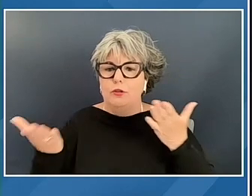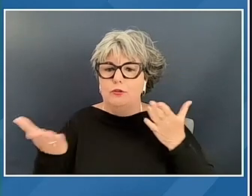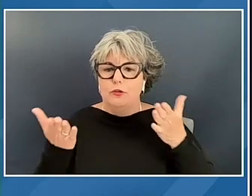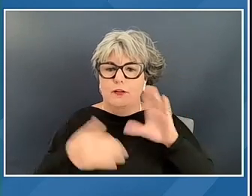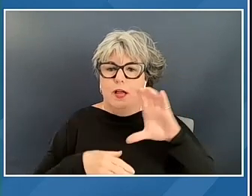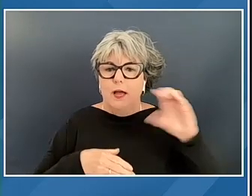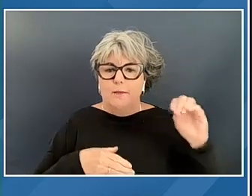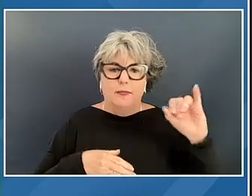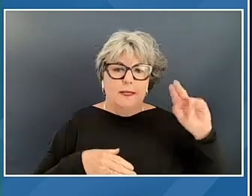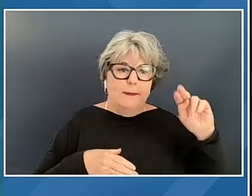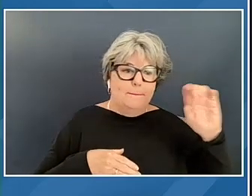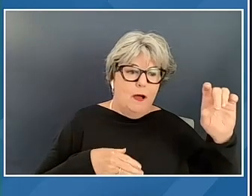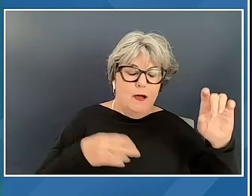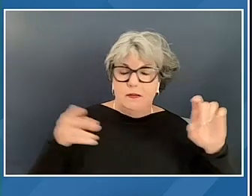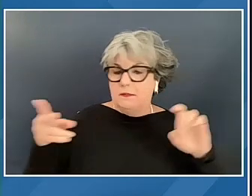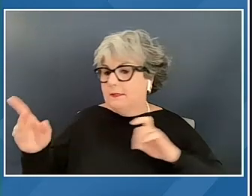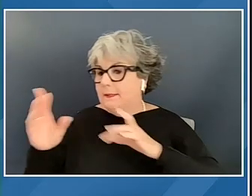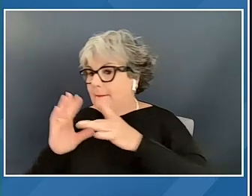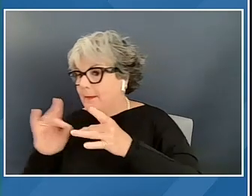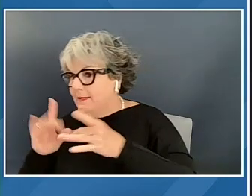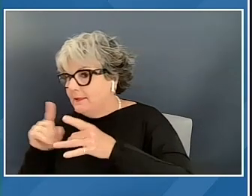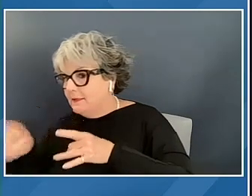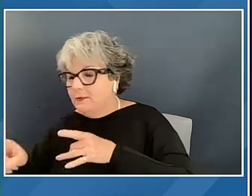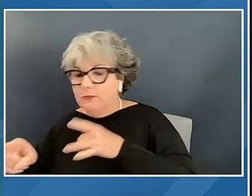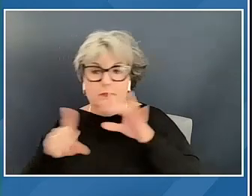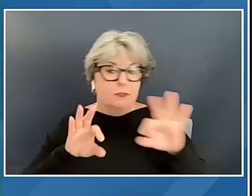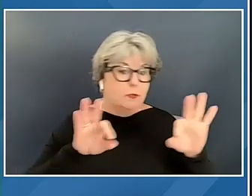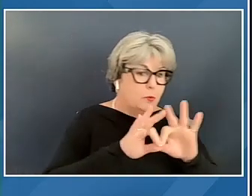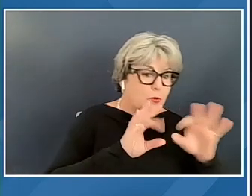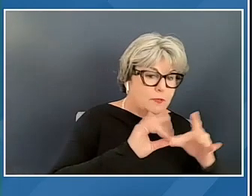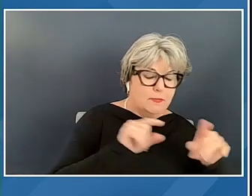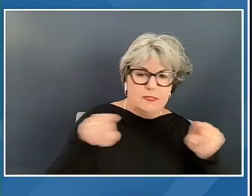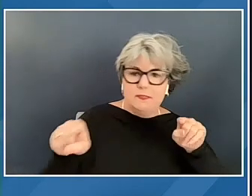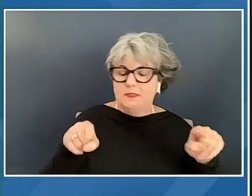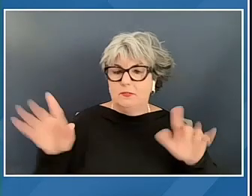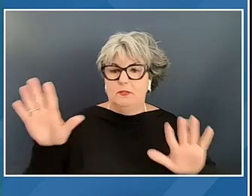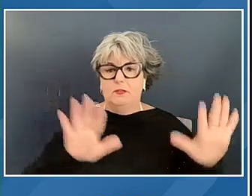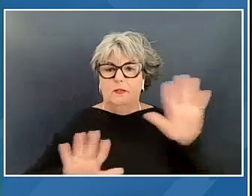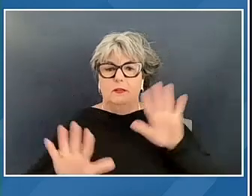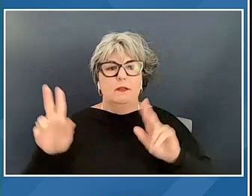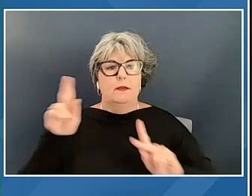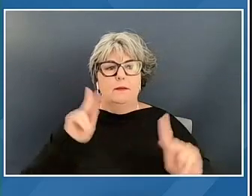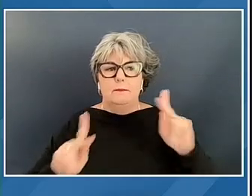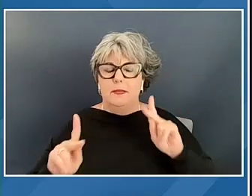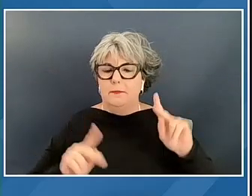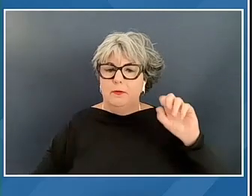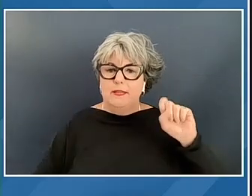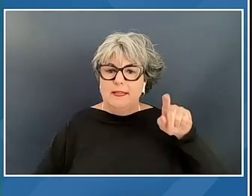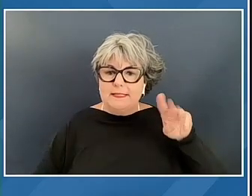message that says you have an important message. People are getting spam calls. I'm sure many of you get them. Many of us